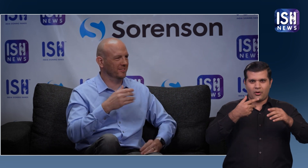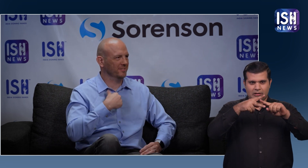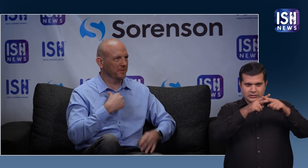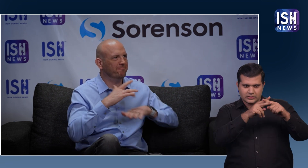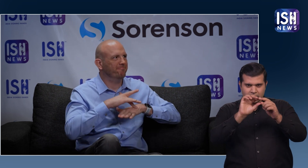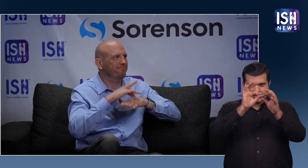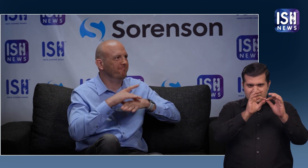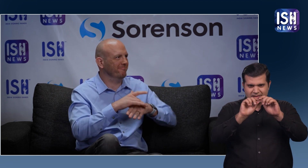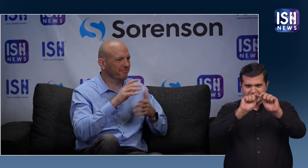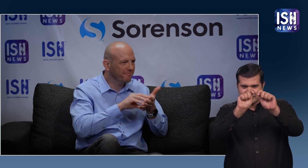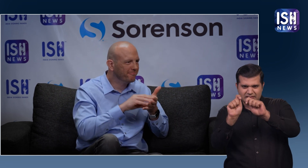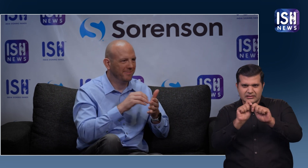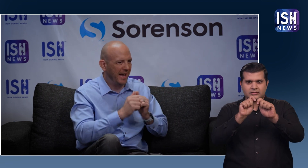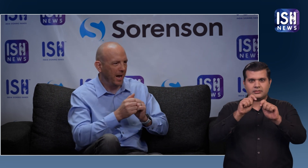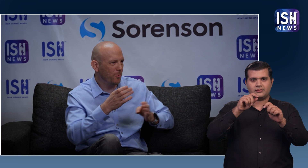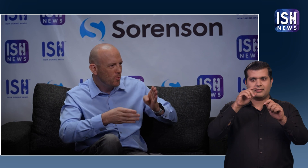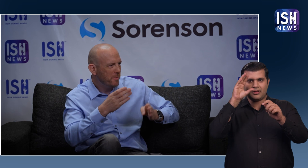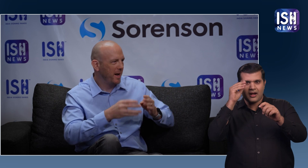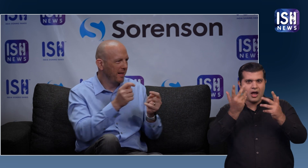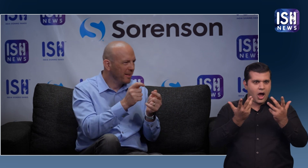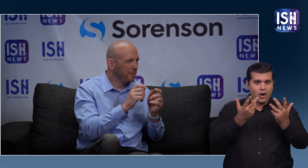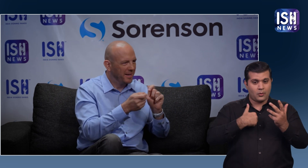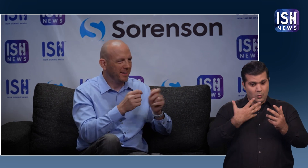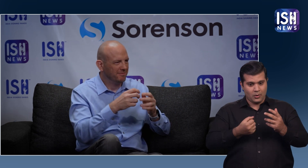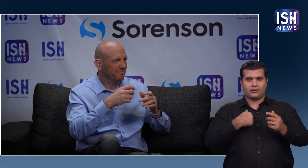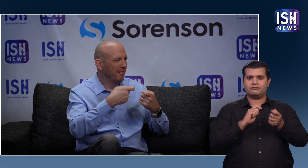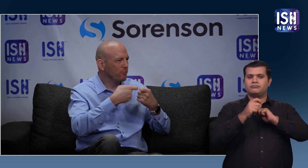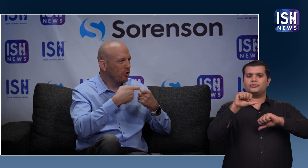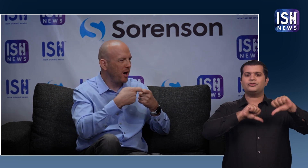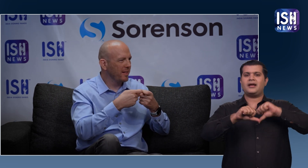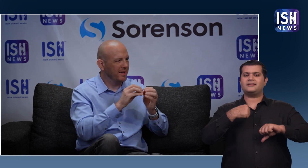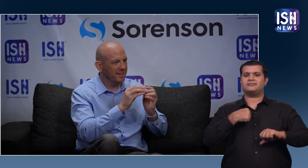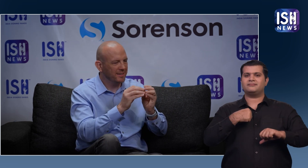I became obessed in learning robotics and learned little bit of electronics.